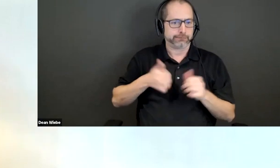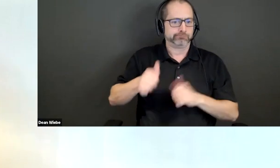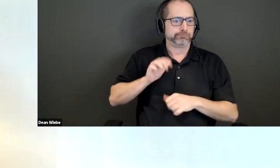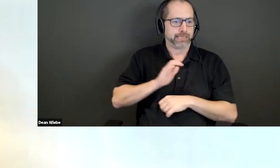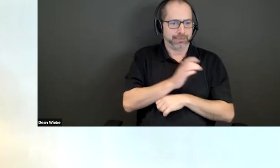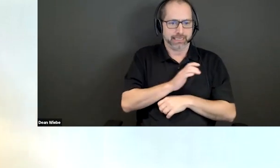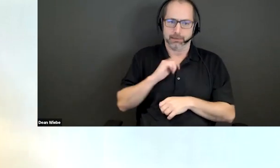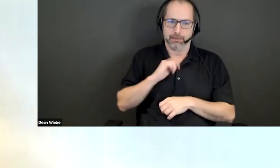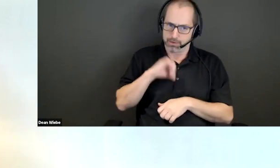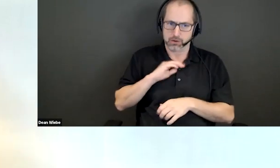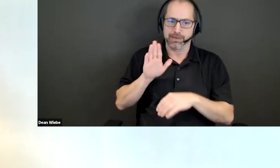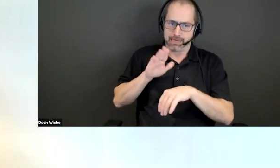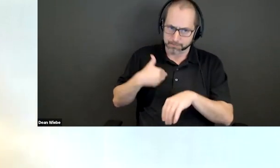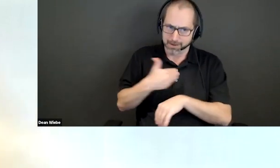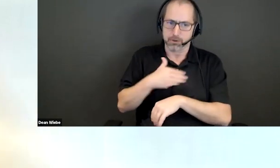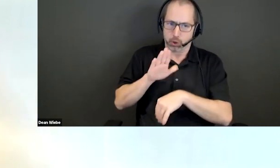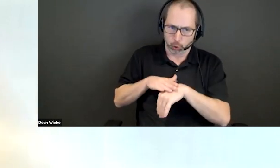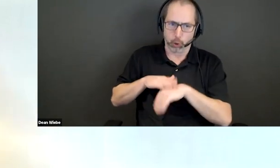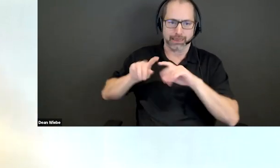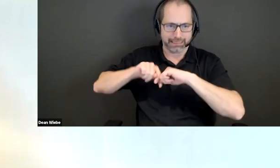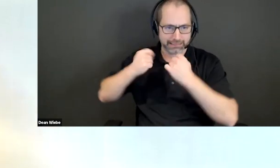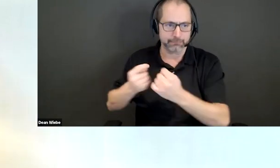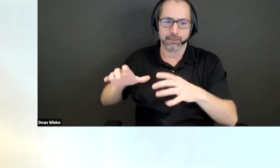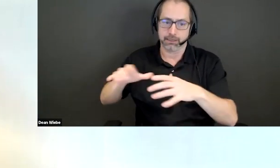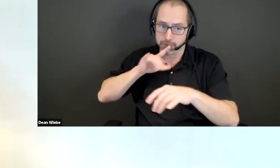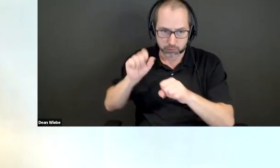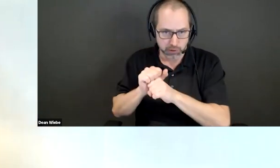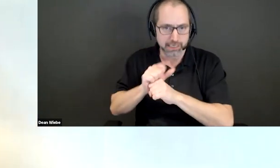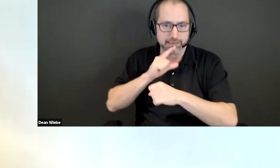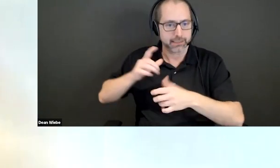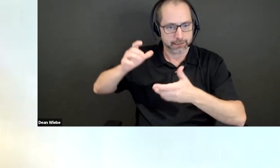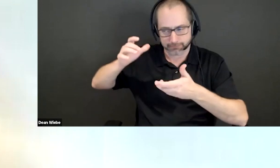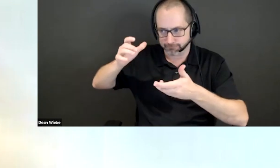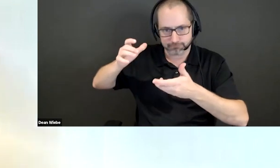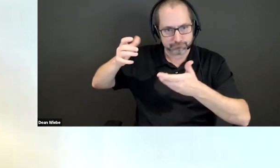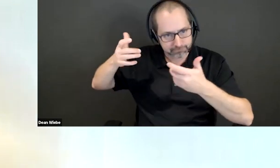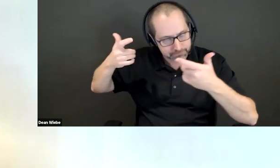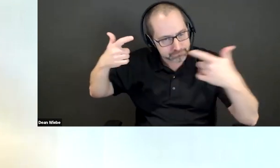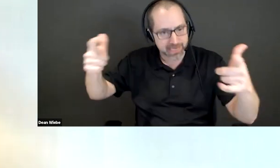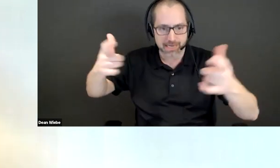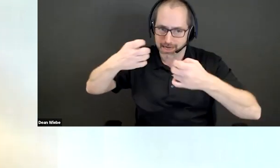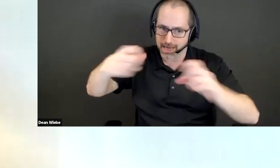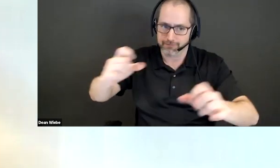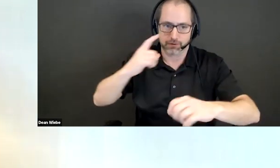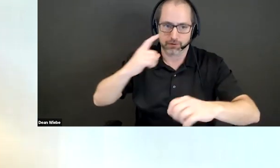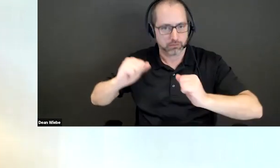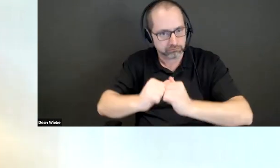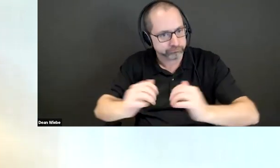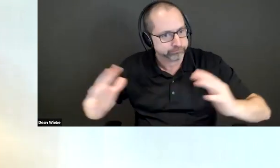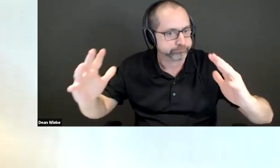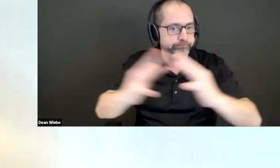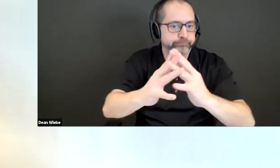member because believe me it's a Herculean effort to get this show on the road. Before I hand over